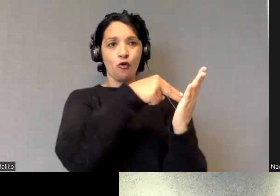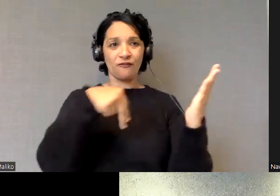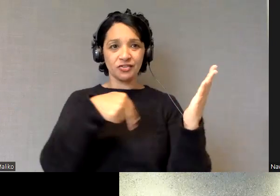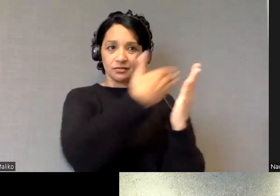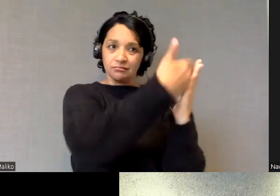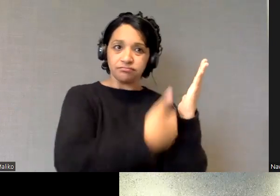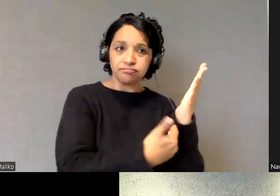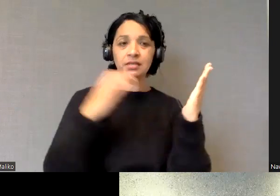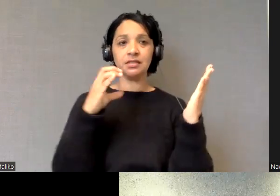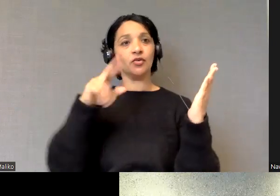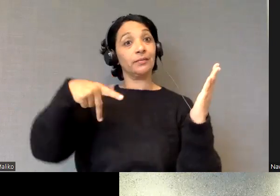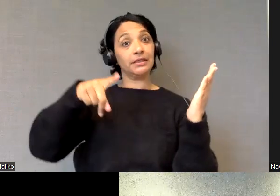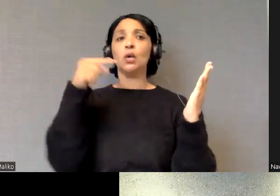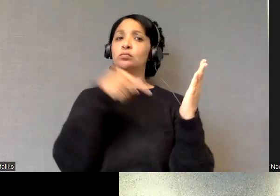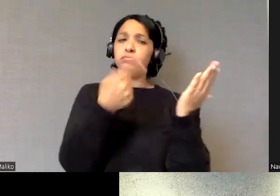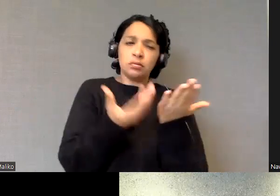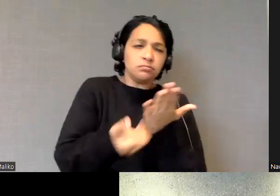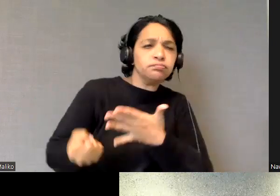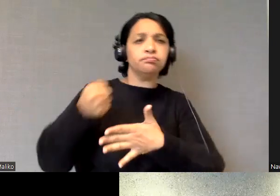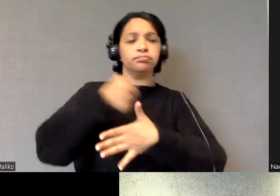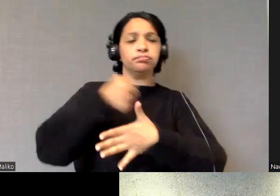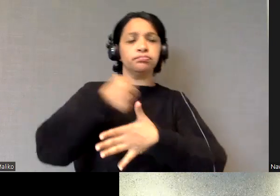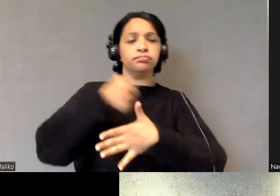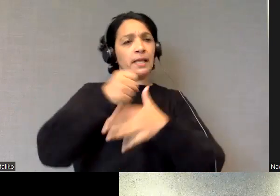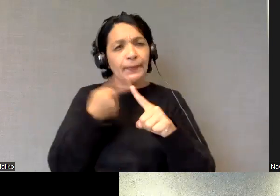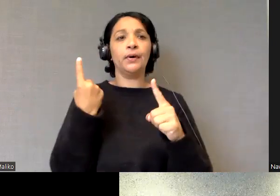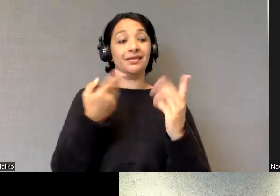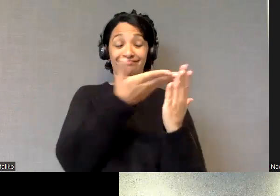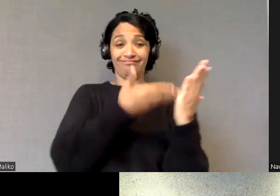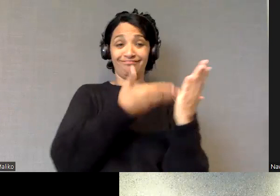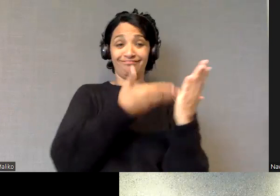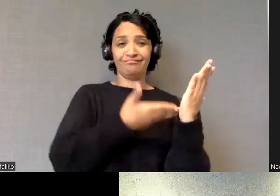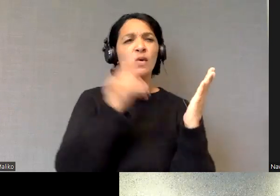to ensure of the protection of persons with disabilities enatheir rights, include the